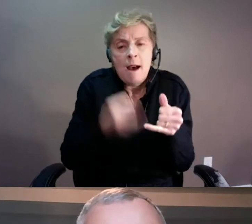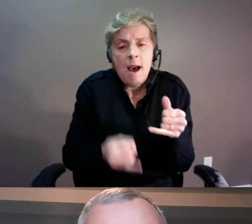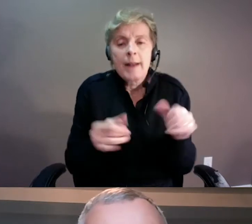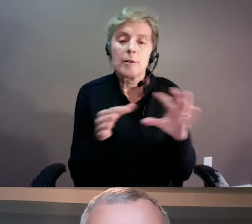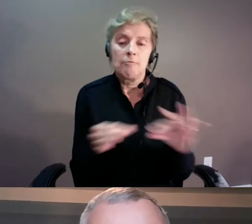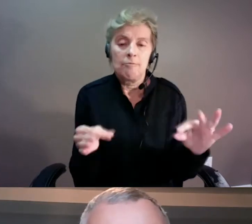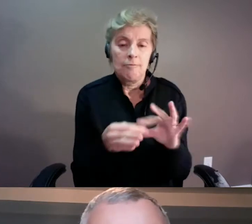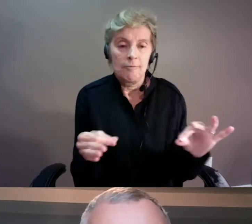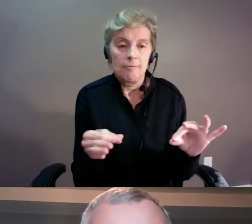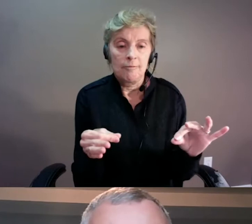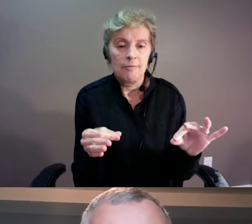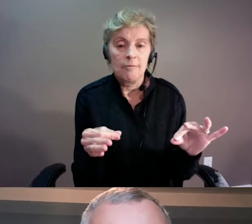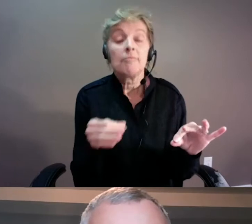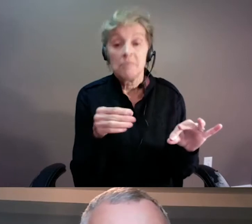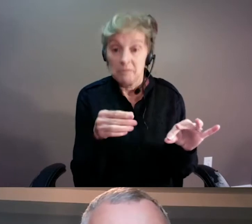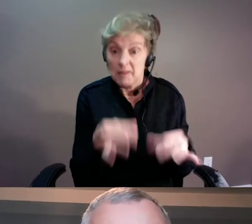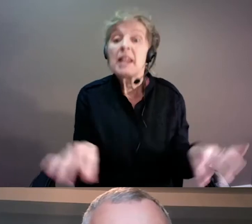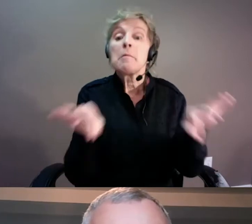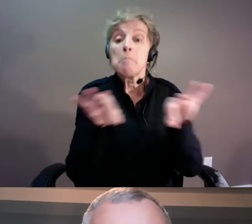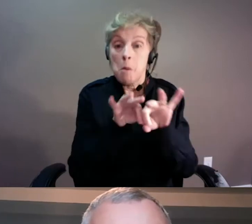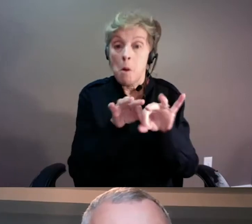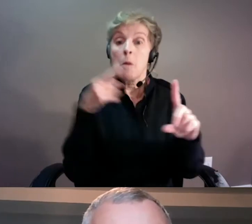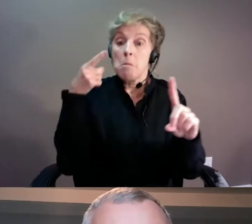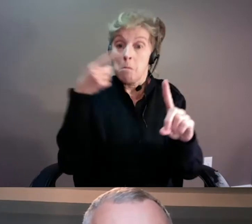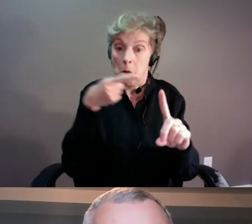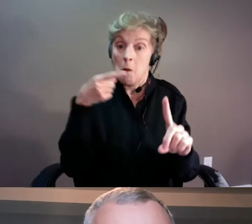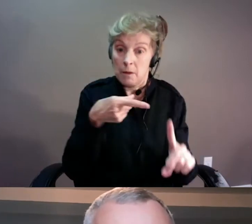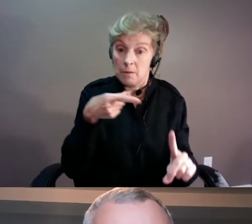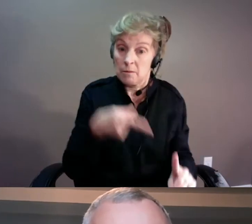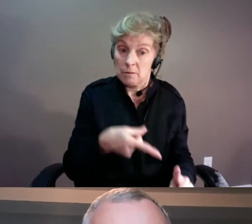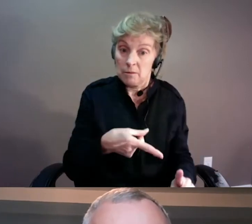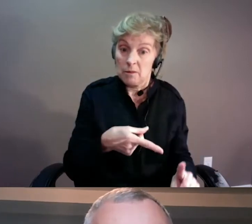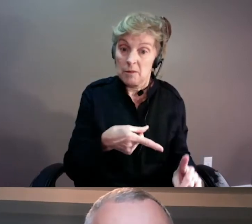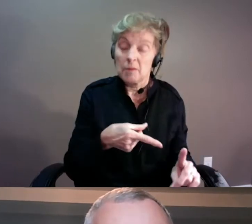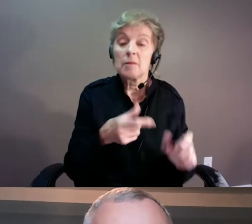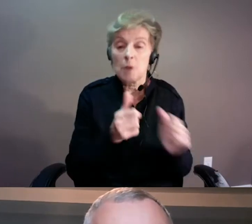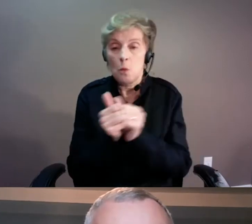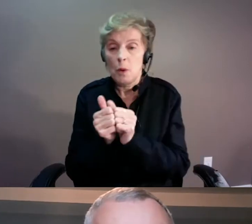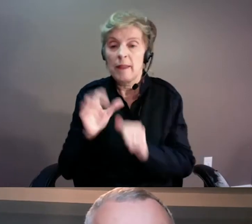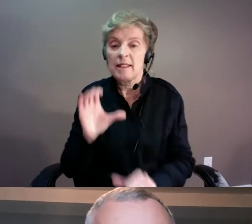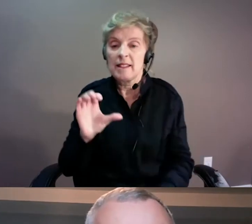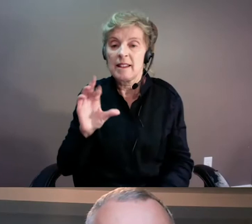You've opened up some very important territory and the convention as well. Do you have any advice on